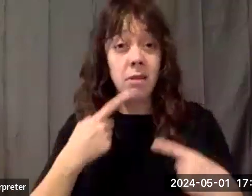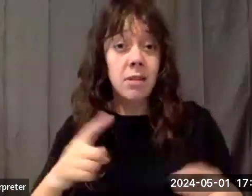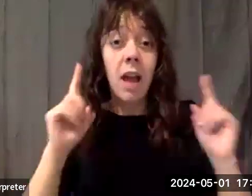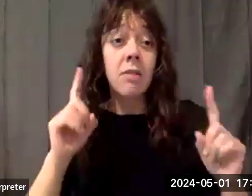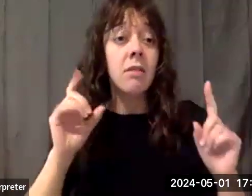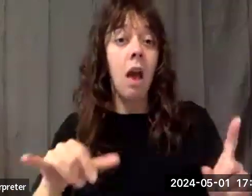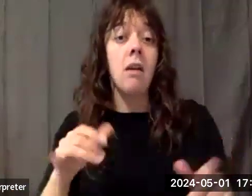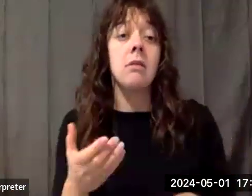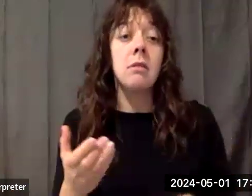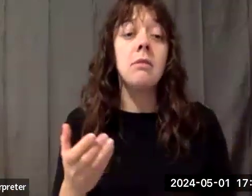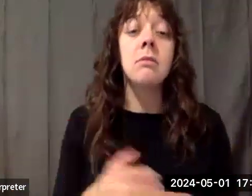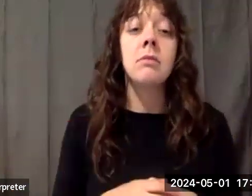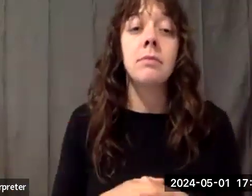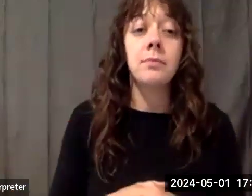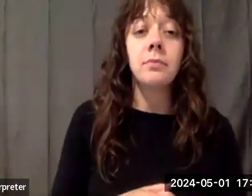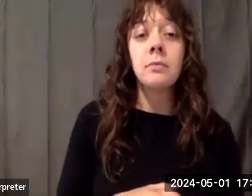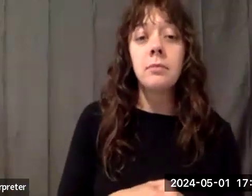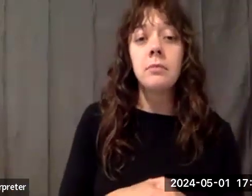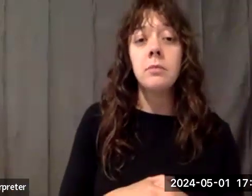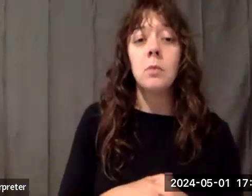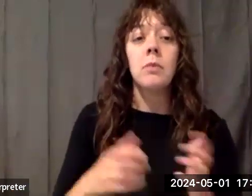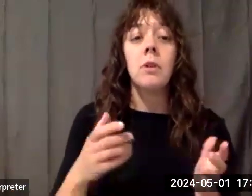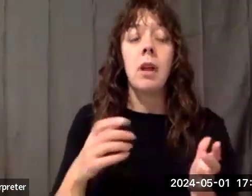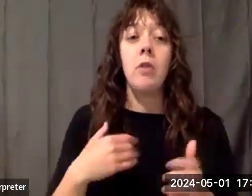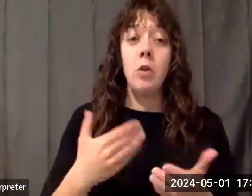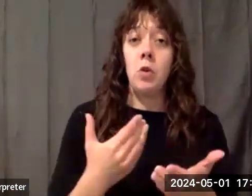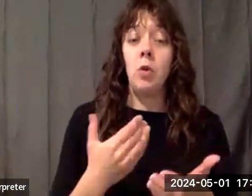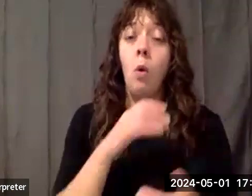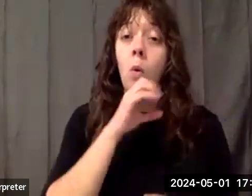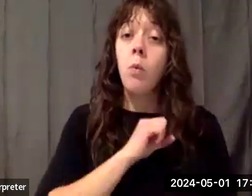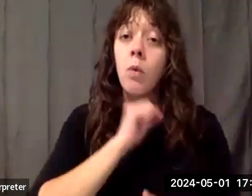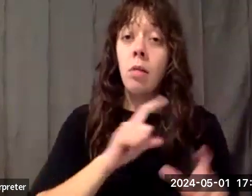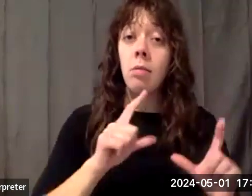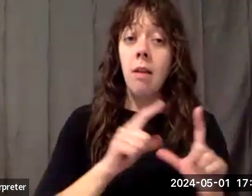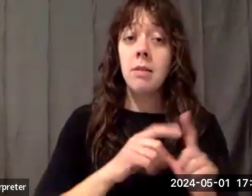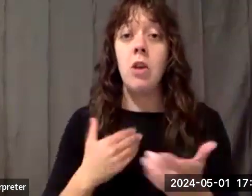and 123 new licenses received during the project